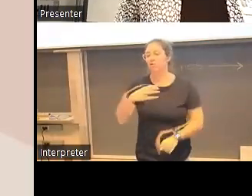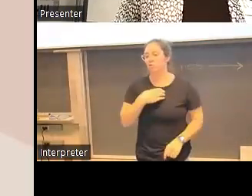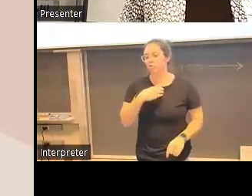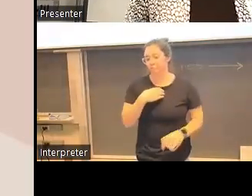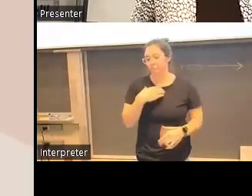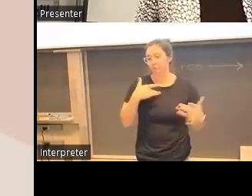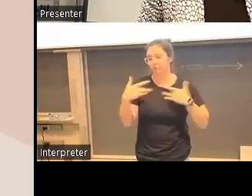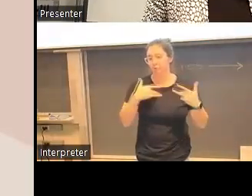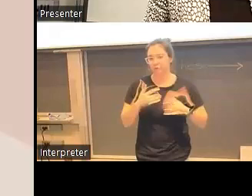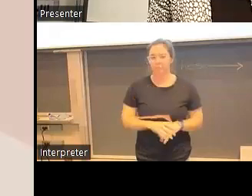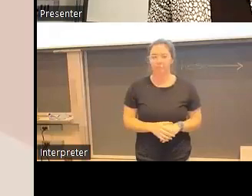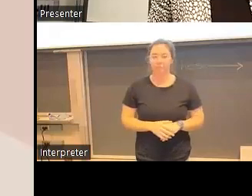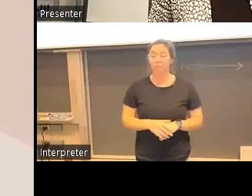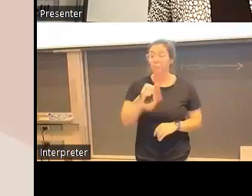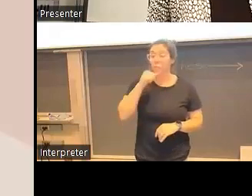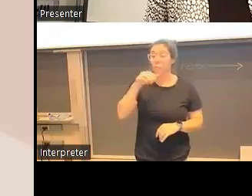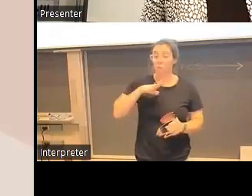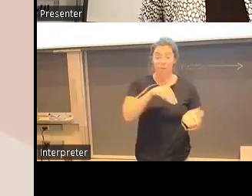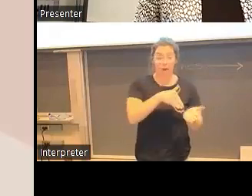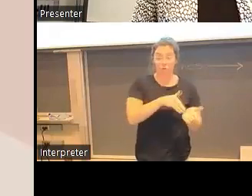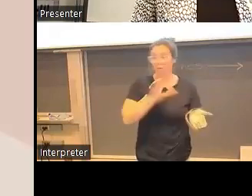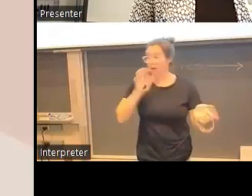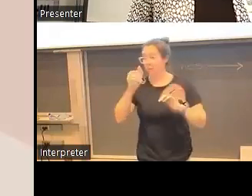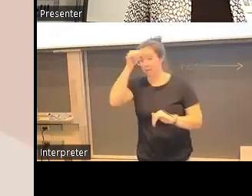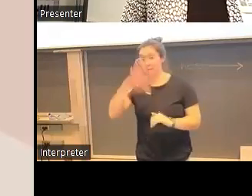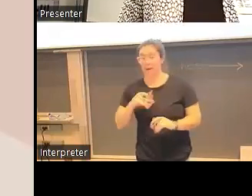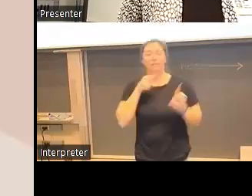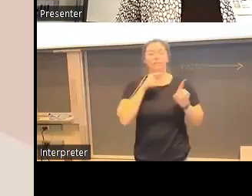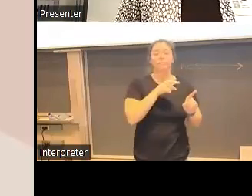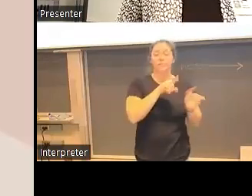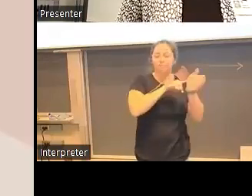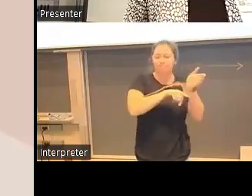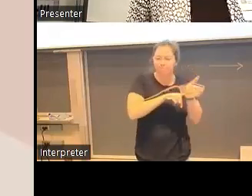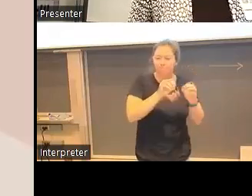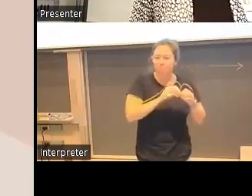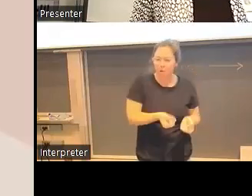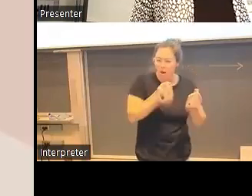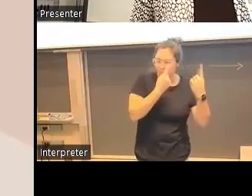were six times more likely than men to actively check for understanding at the end of the visit